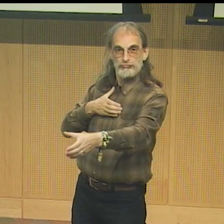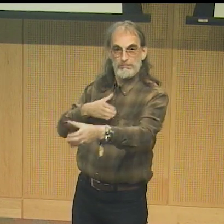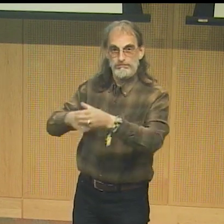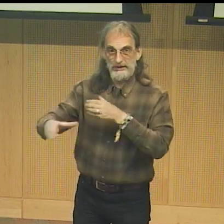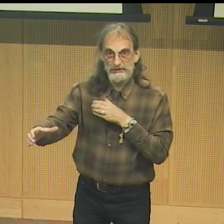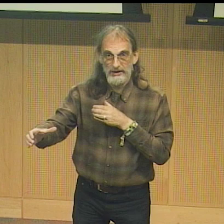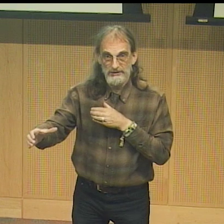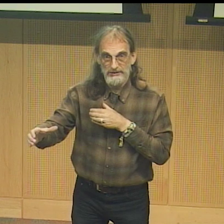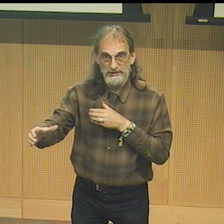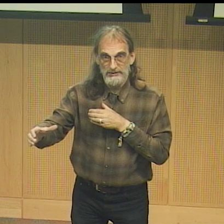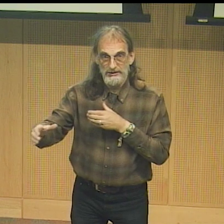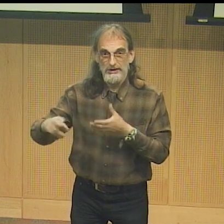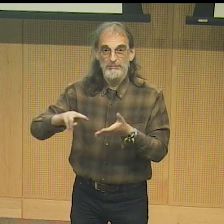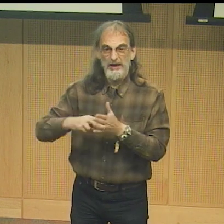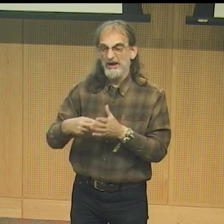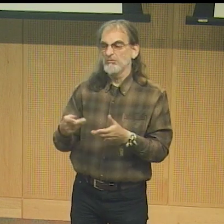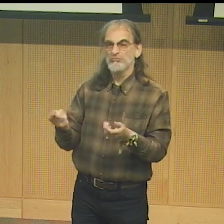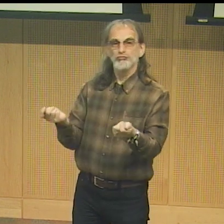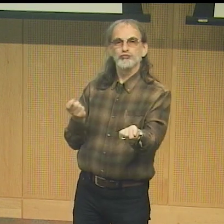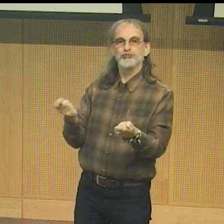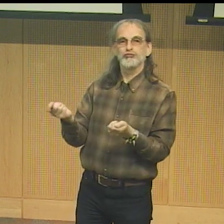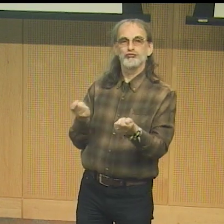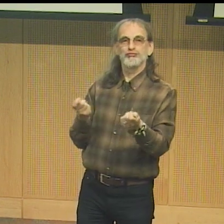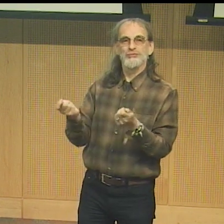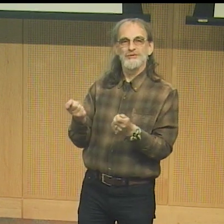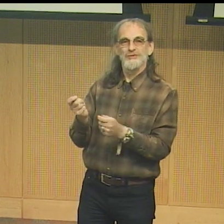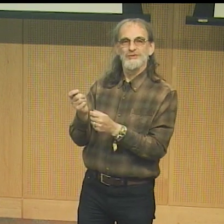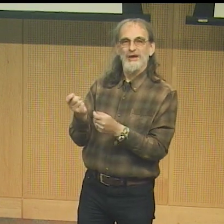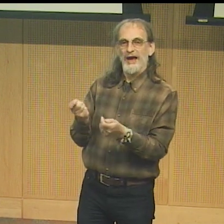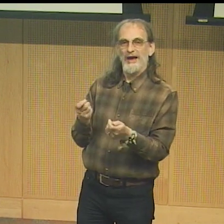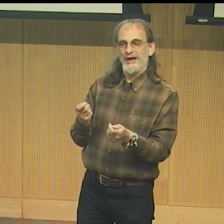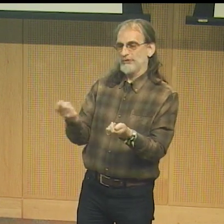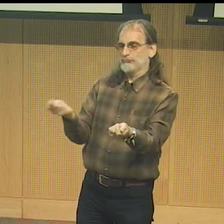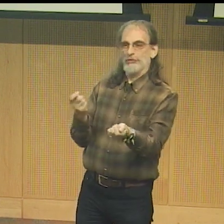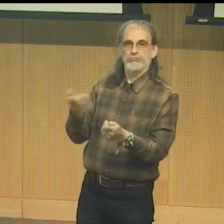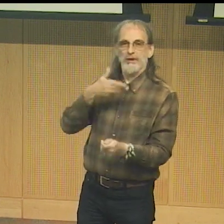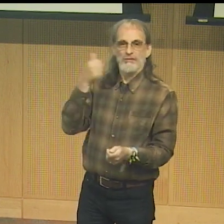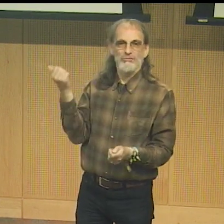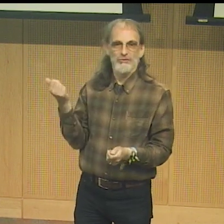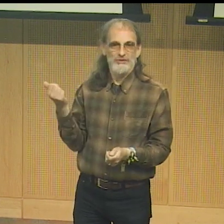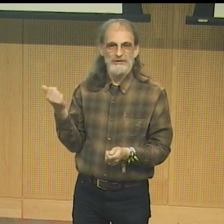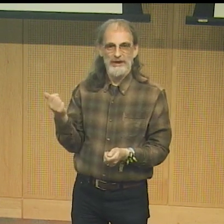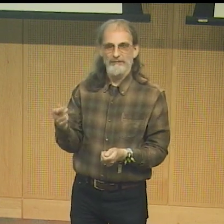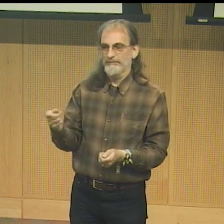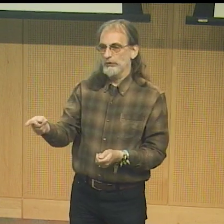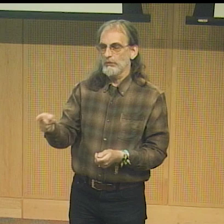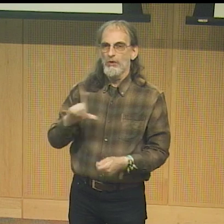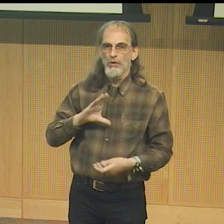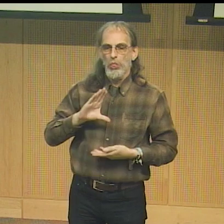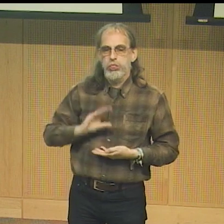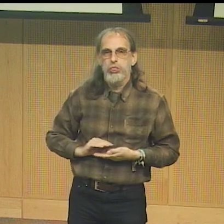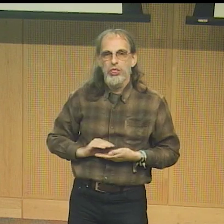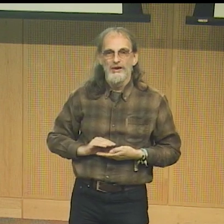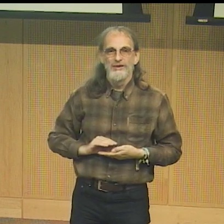adopt the language of the imperialist community, it causes to each member of that minority community